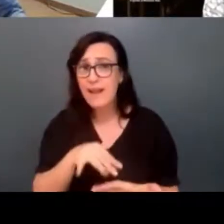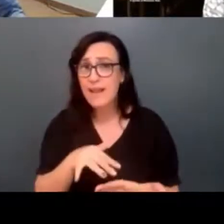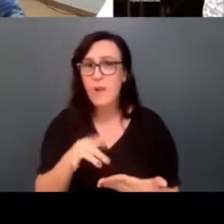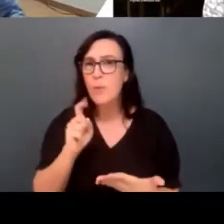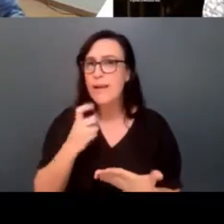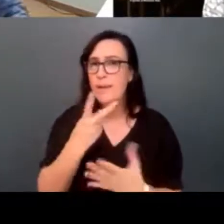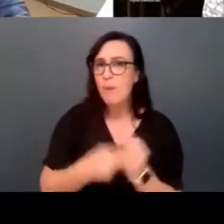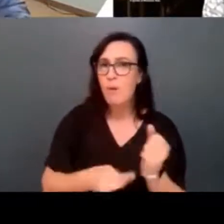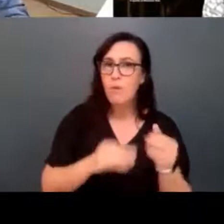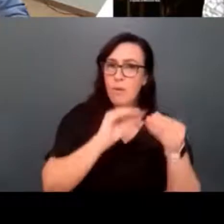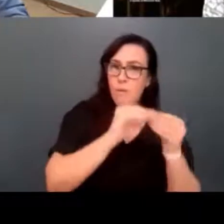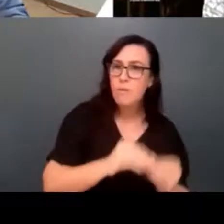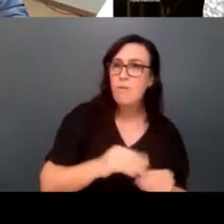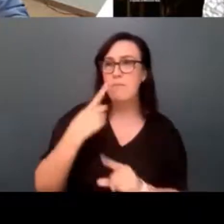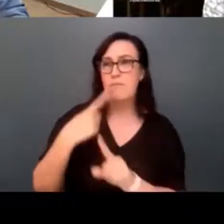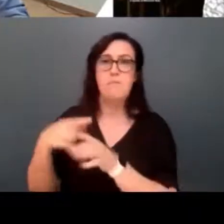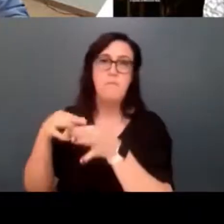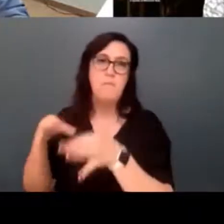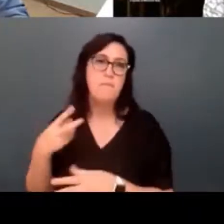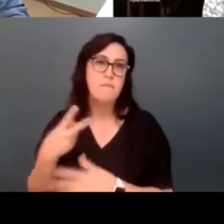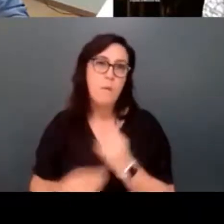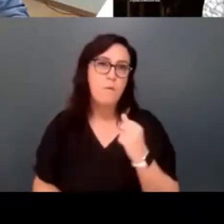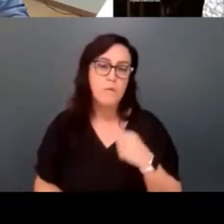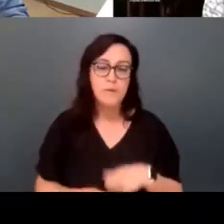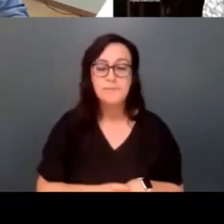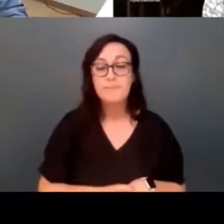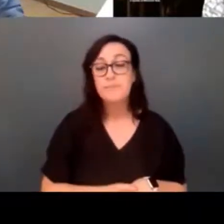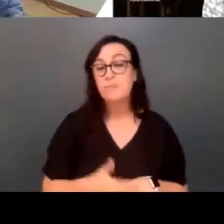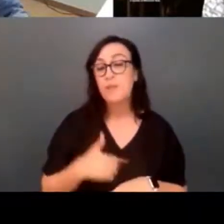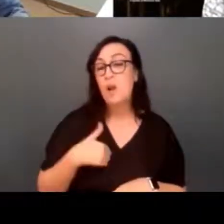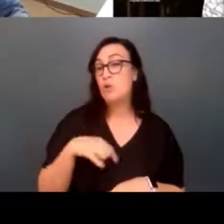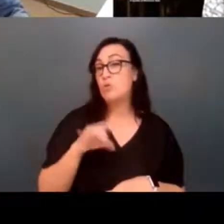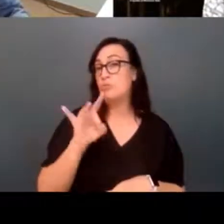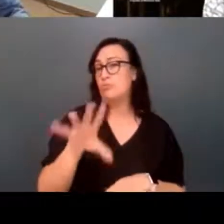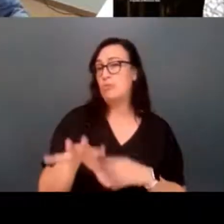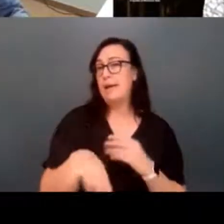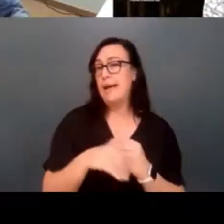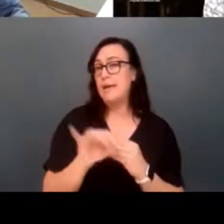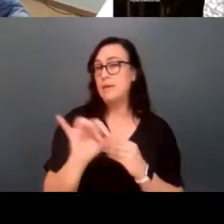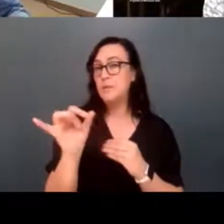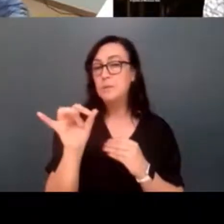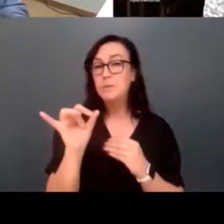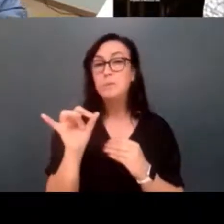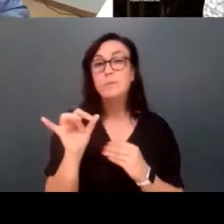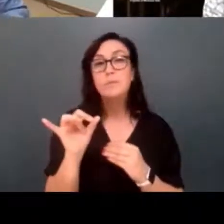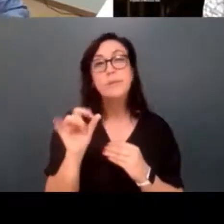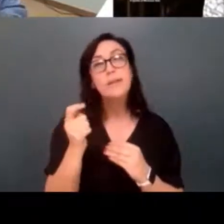I think there needs to be as just an add to this is a bit of an ethic that goes along with it.